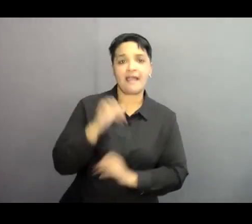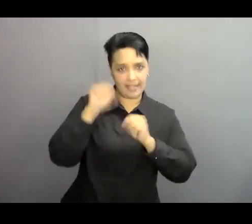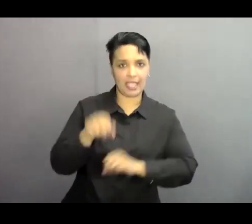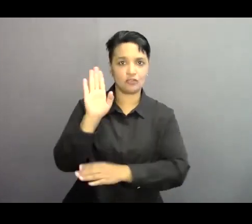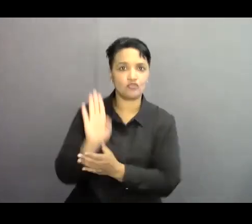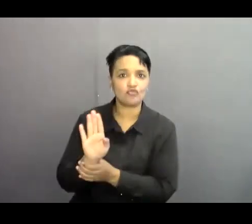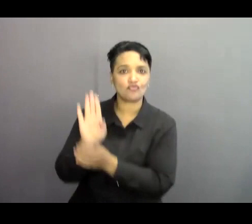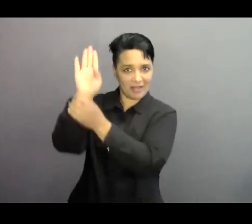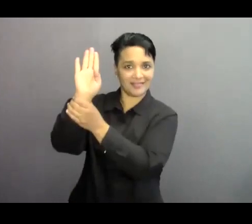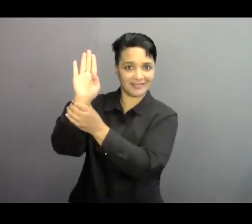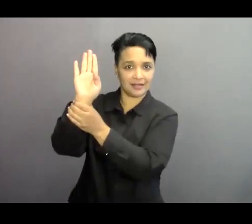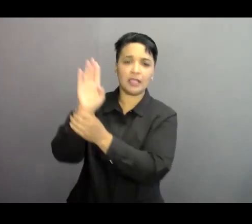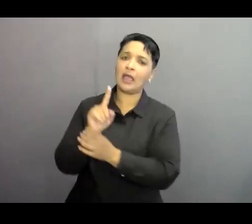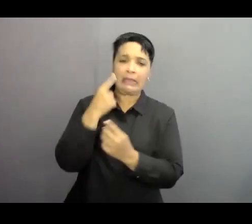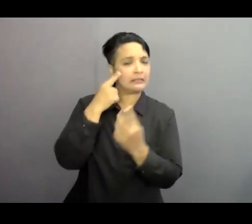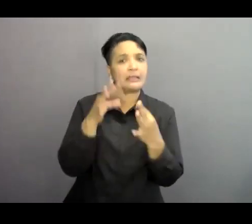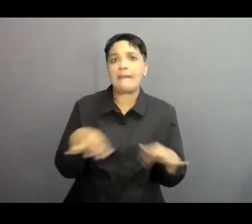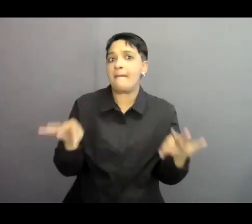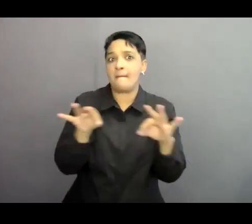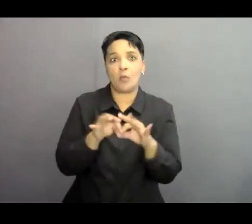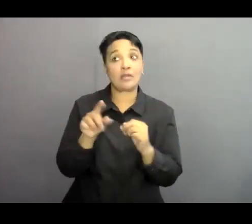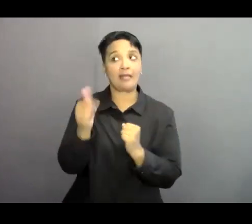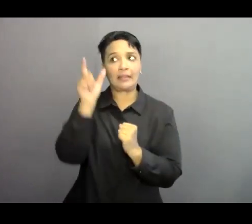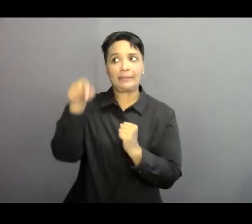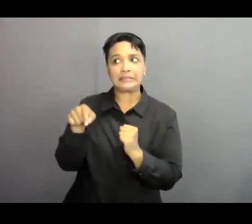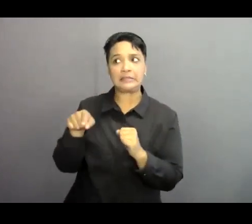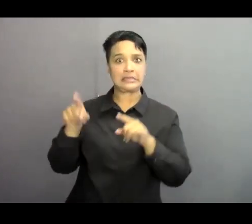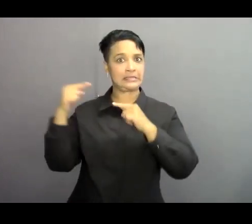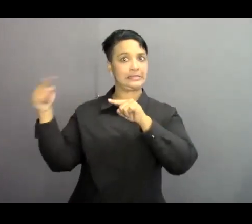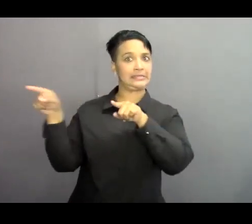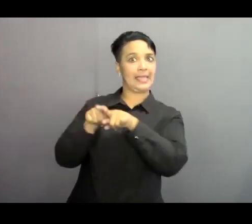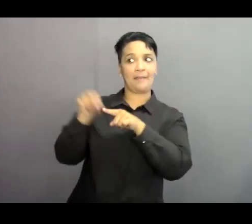a question, somebody else may be thinking of same question, and it is better that we answered these